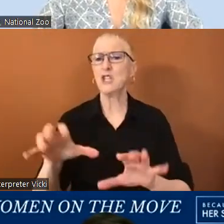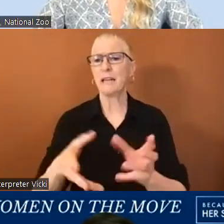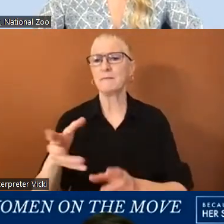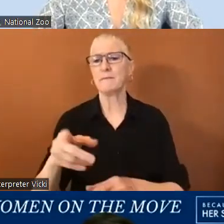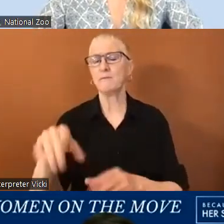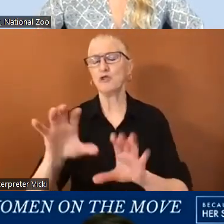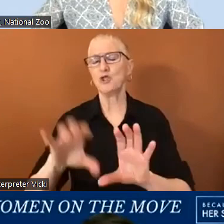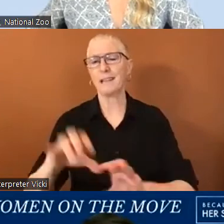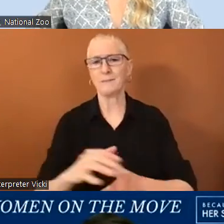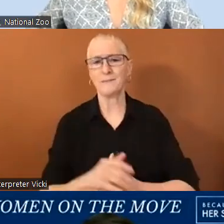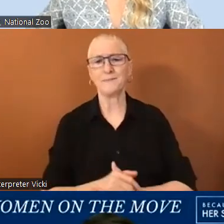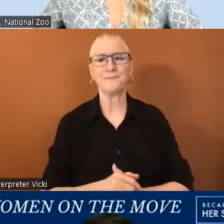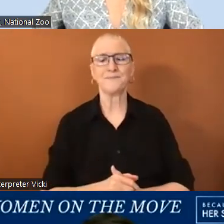I'm going to take a second to read.